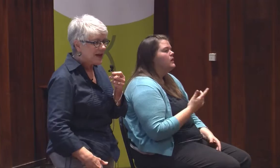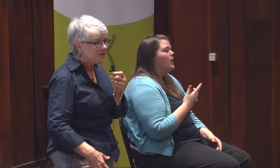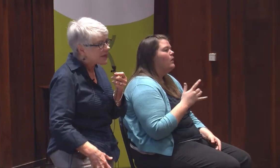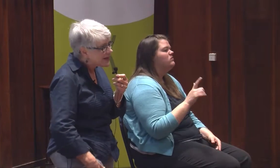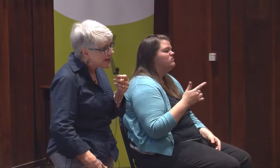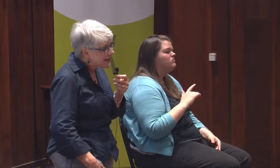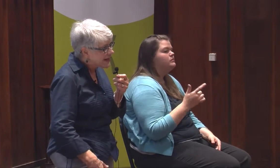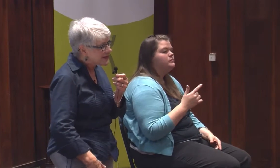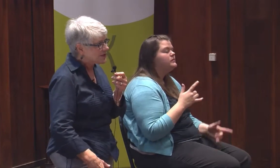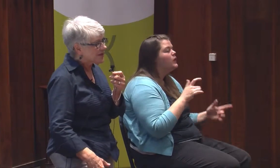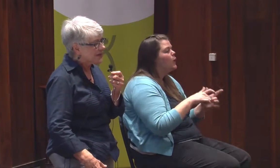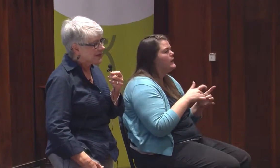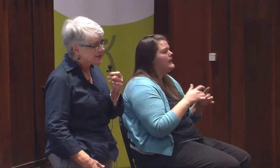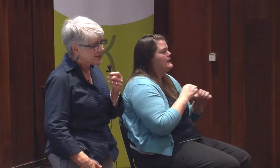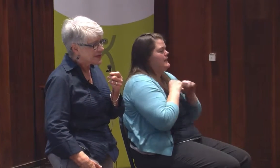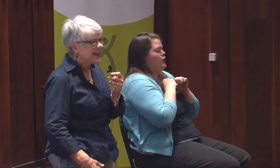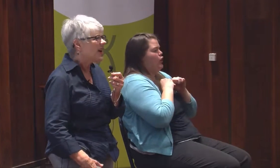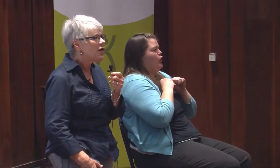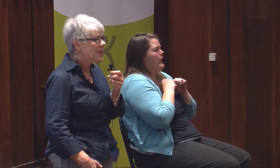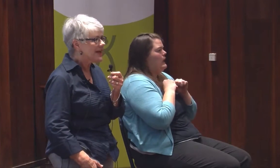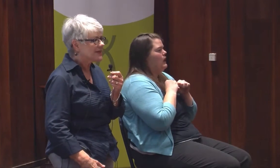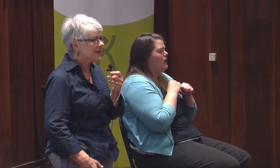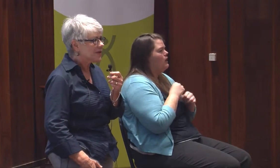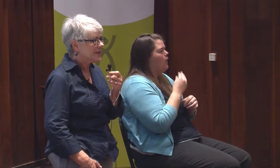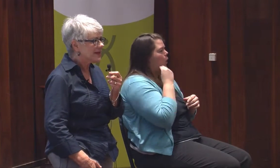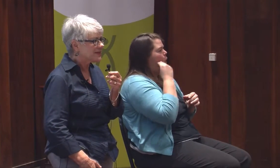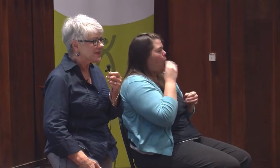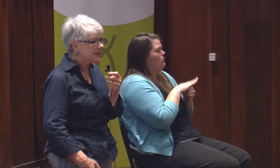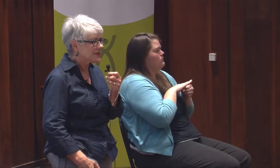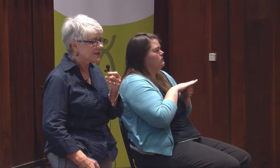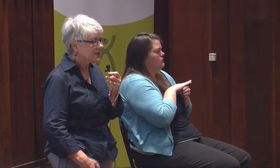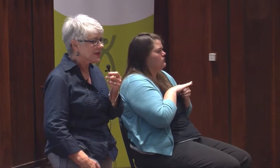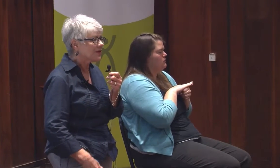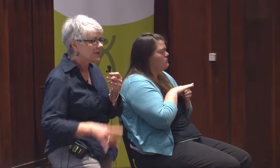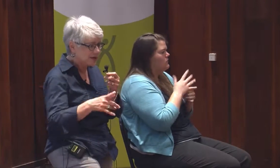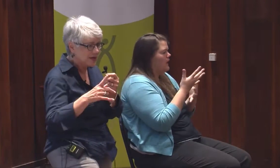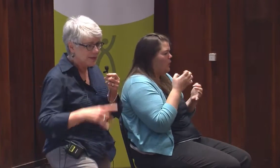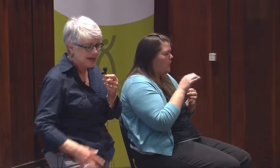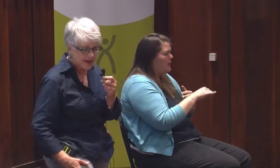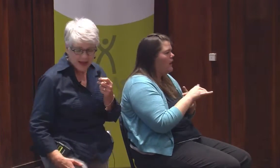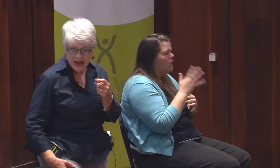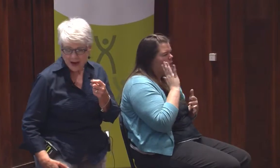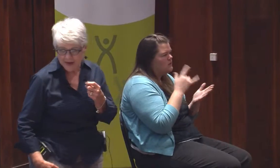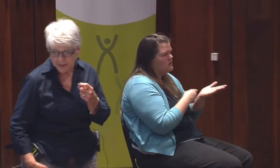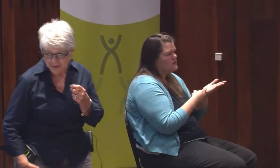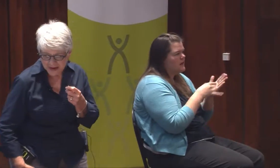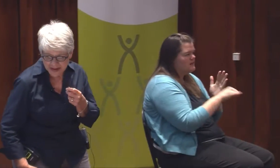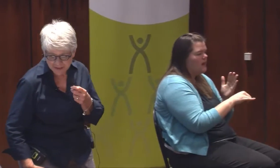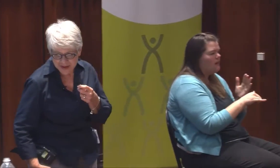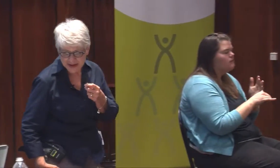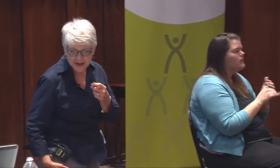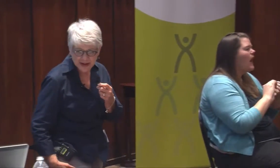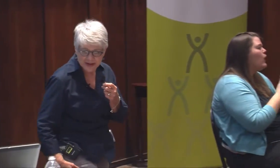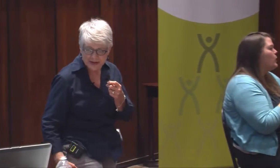before they need that security, and there's the home base, home base. So that's what they're looking for. We're going to talk about how we can provide that for these kids.